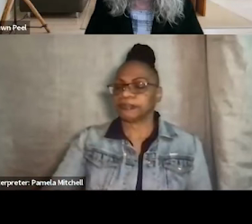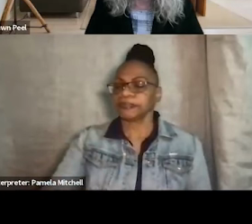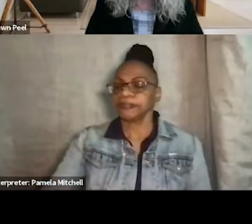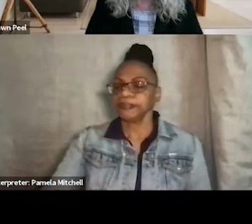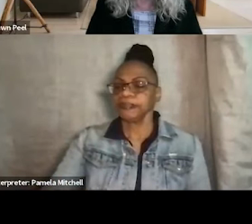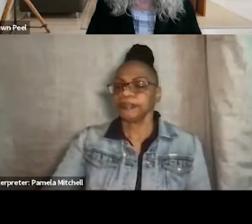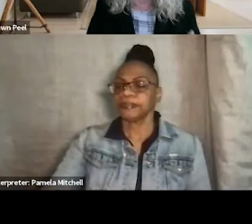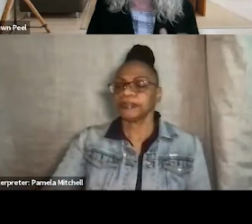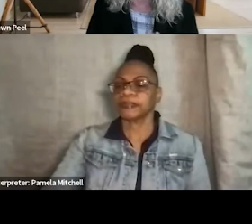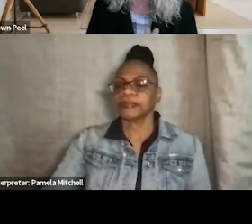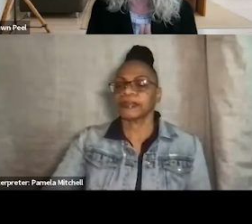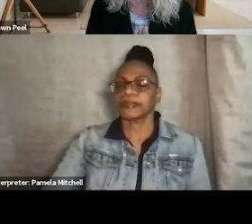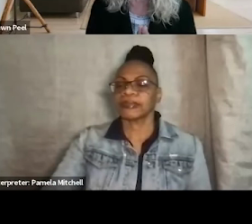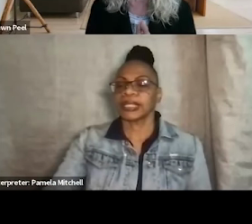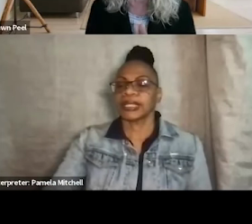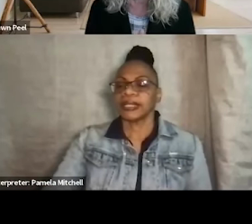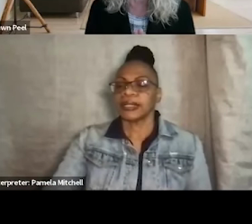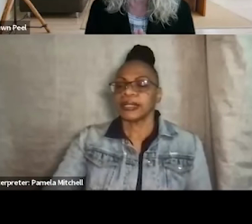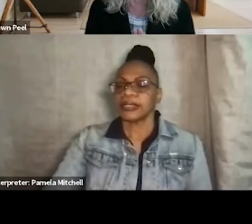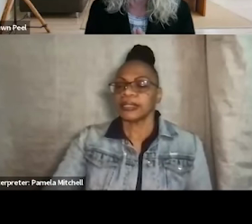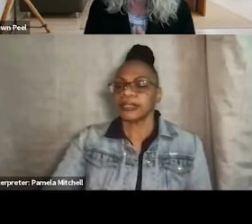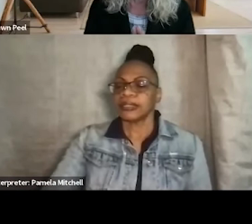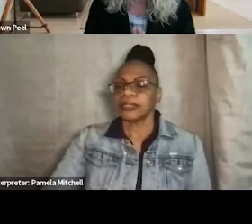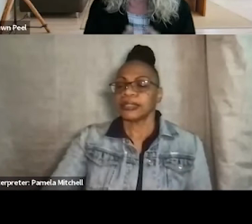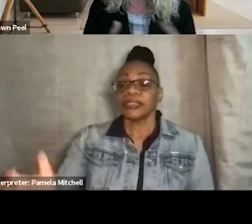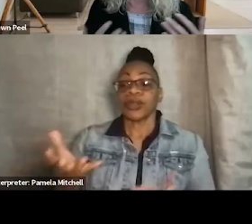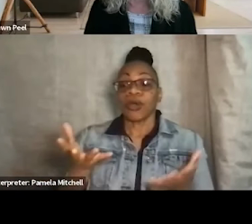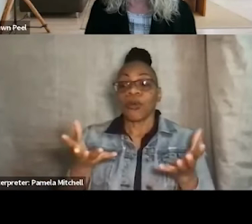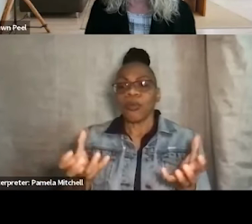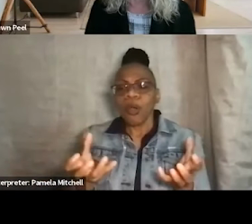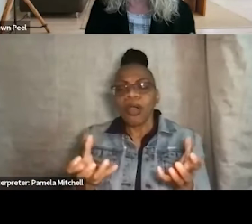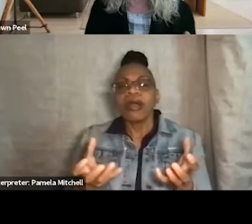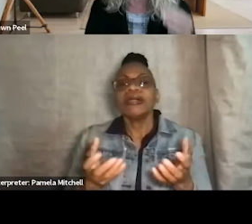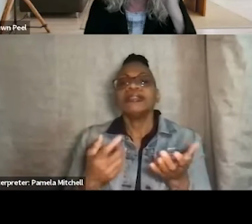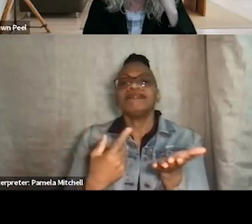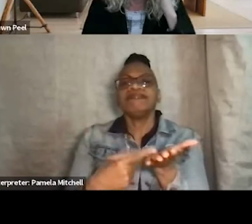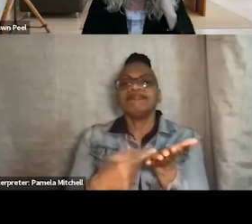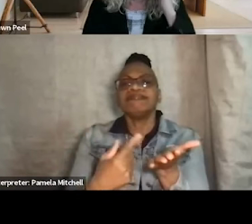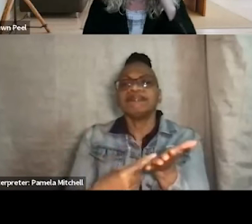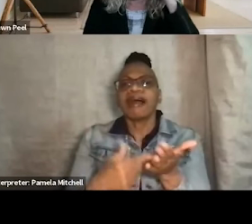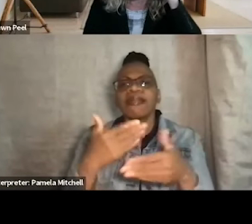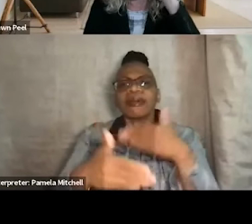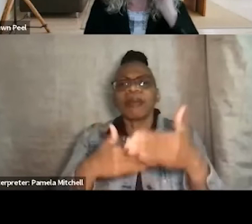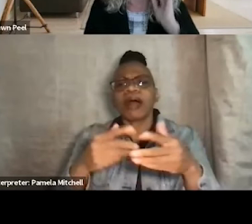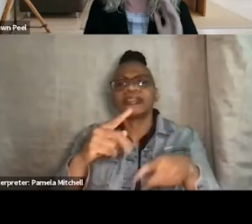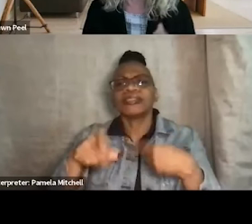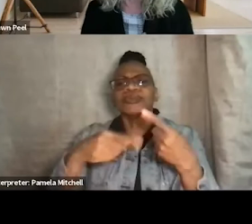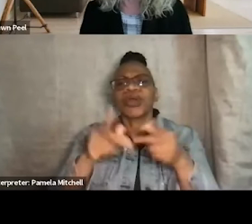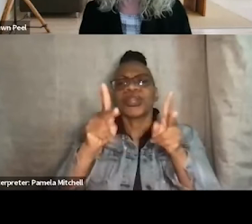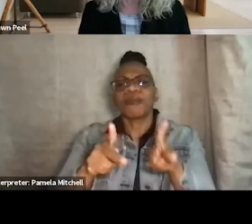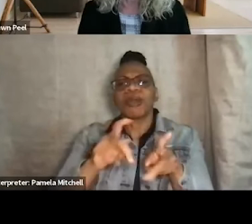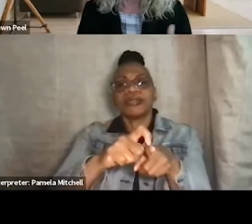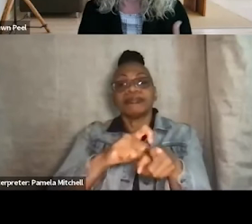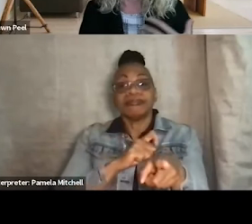So, I just kind of wanna go through the process of what happens when a person calls the crisis center, the call center, excuse me,